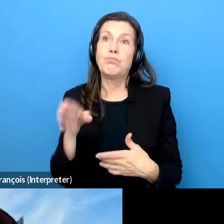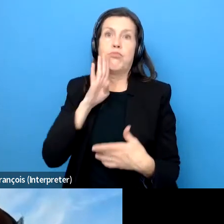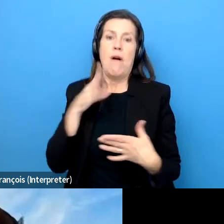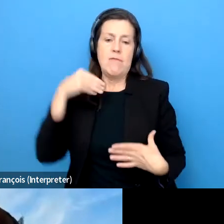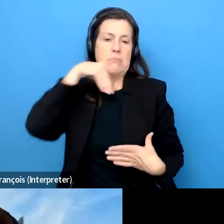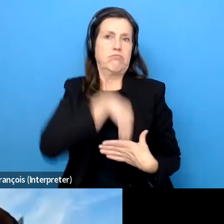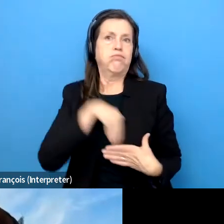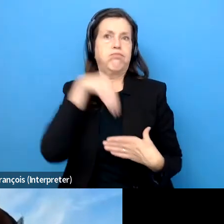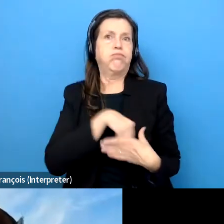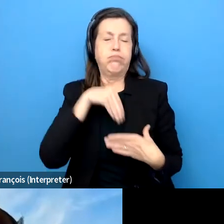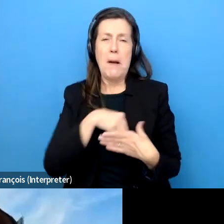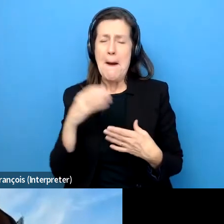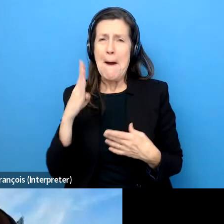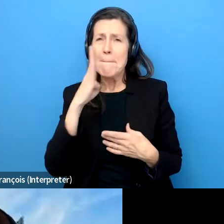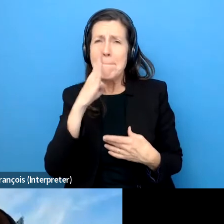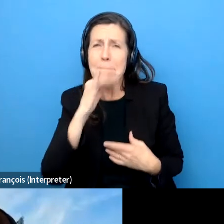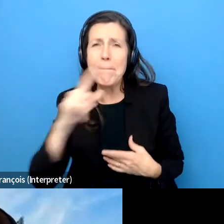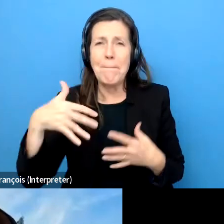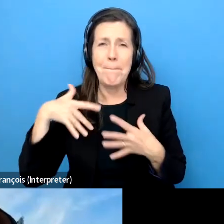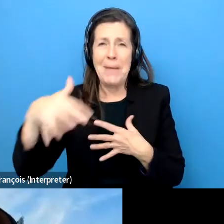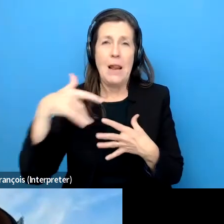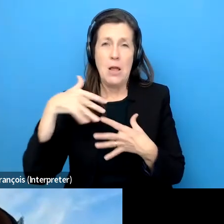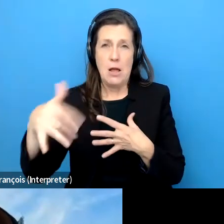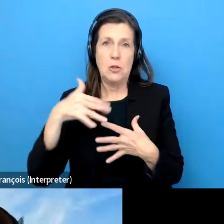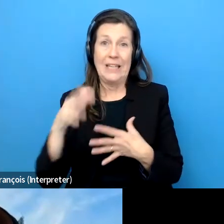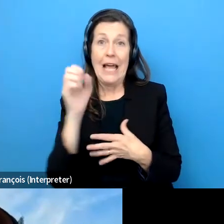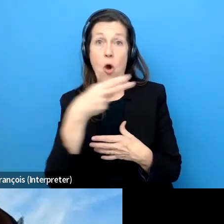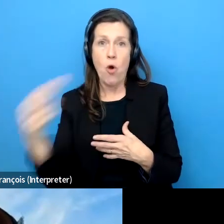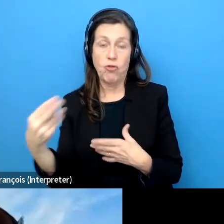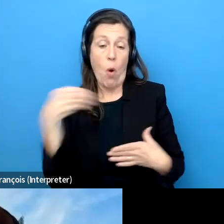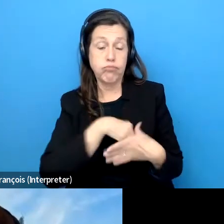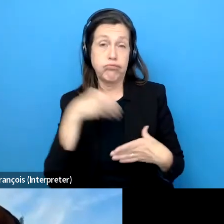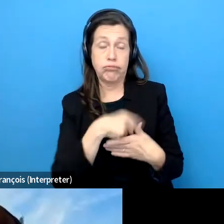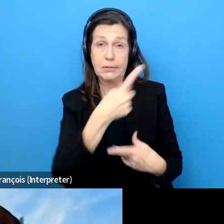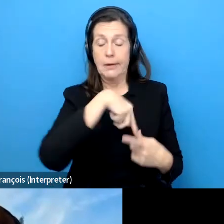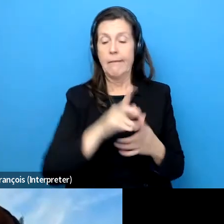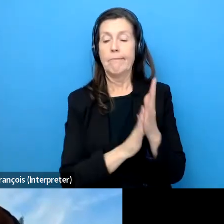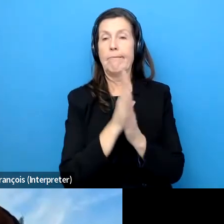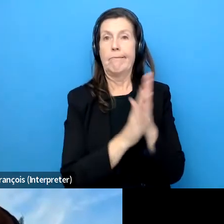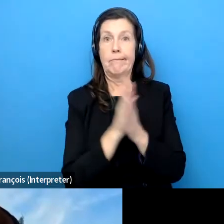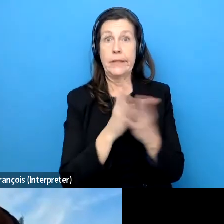And it endangers the life of many individuals, particularly women and children.